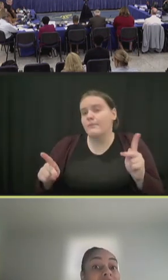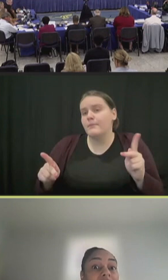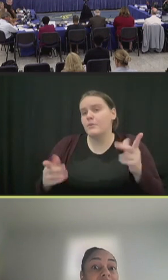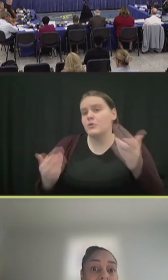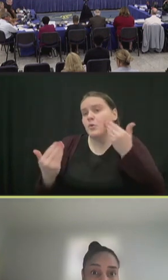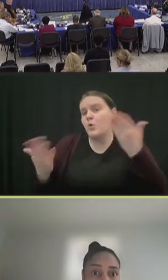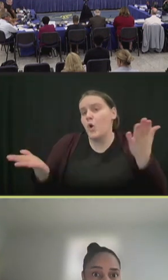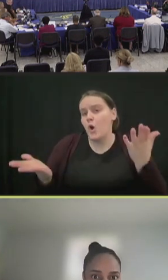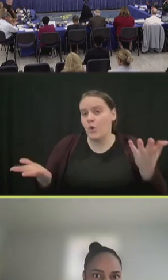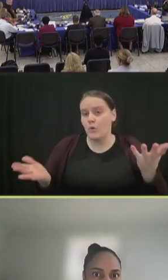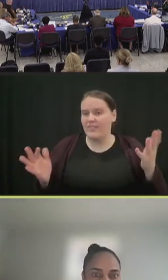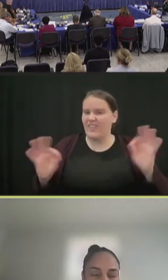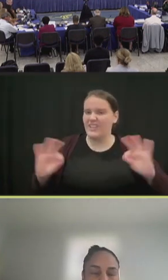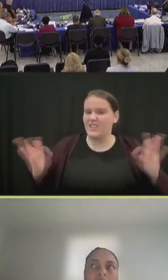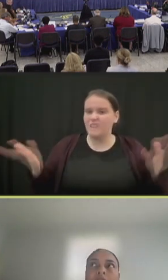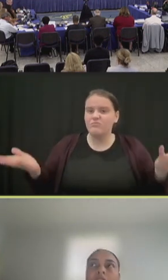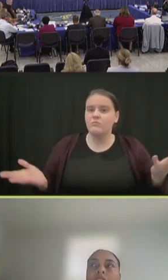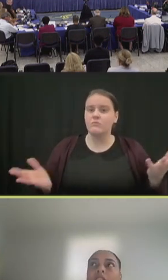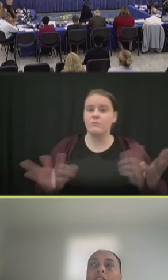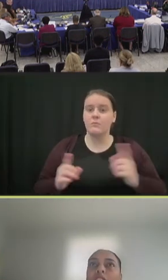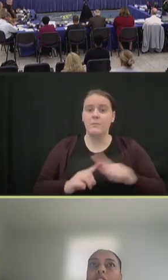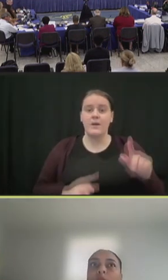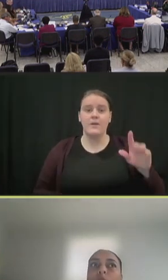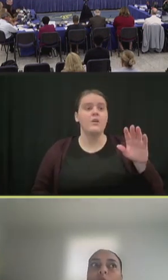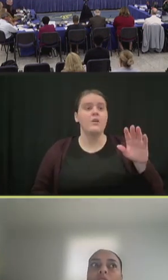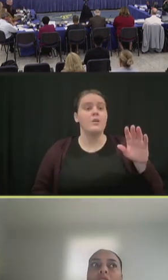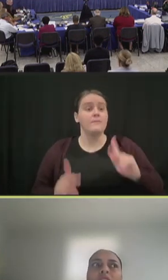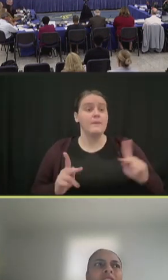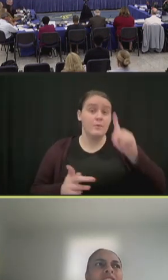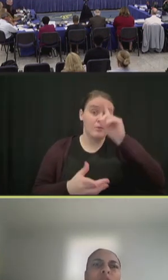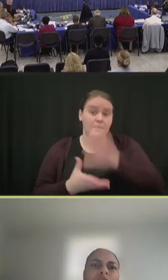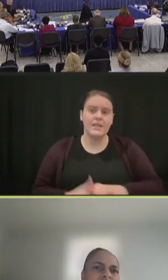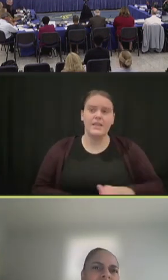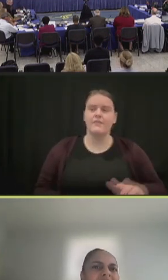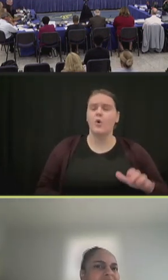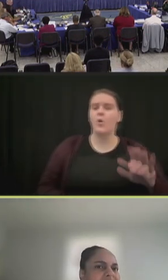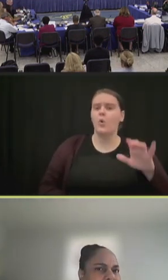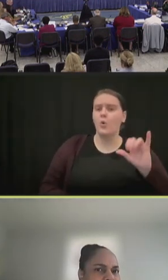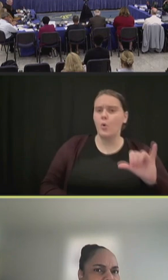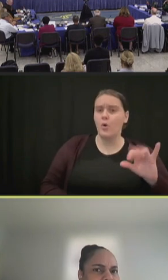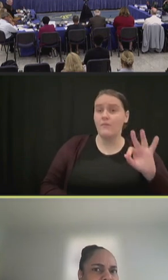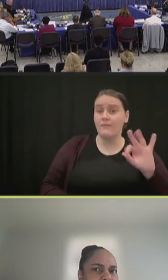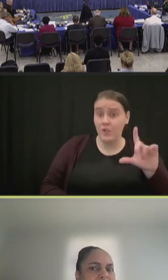vaccine is designed to get me sick,” or "I don't think I need the vaccine,